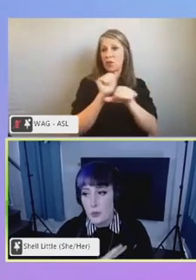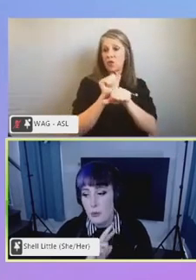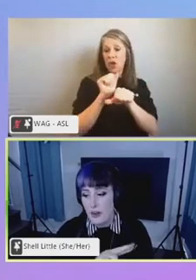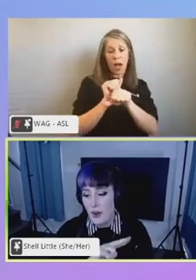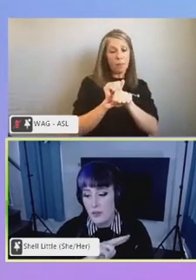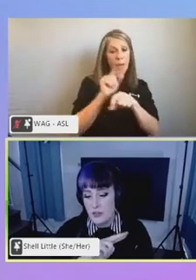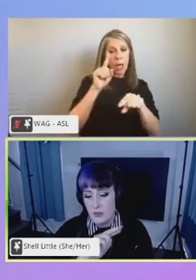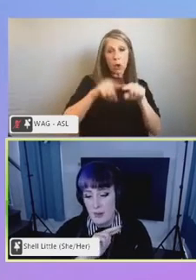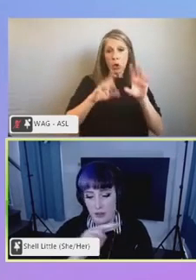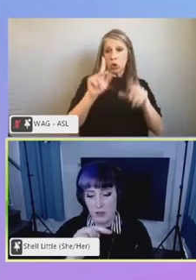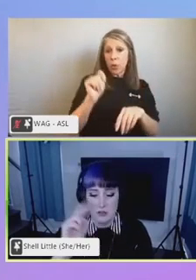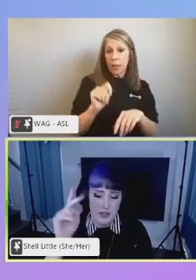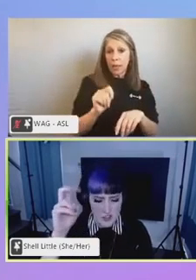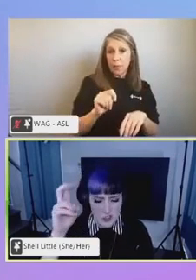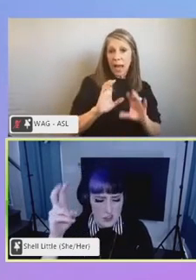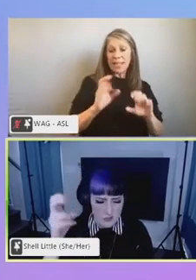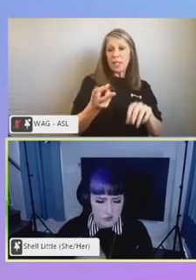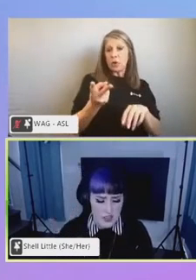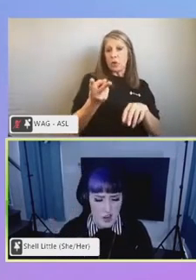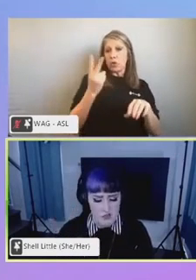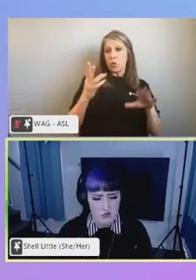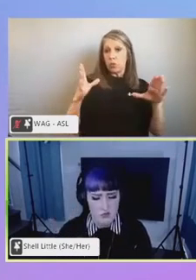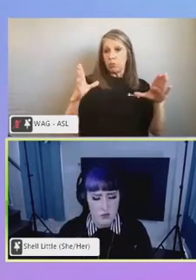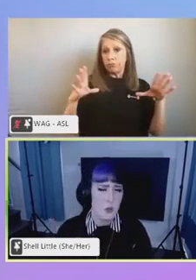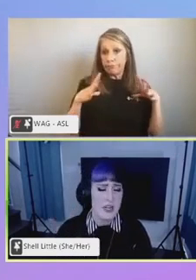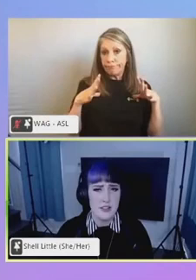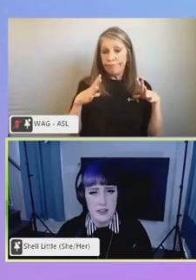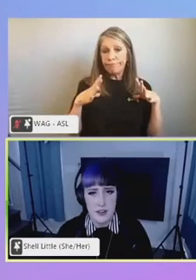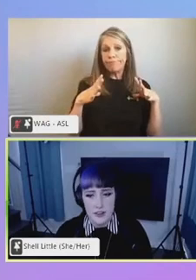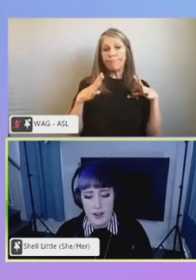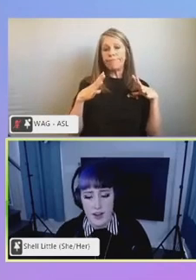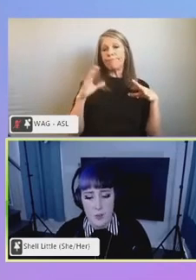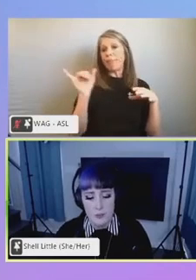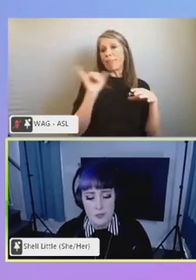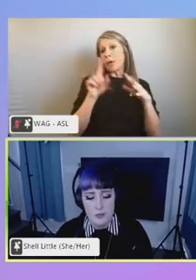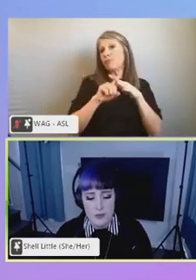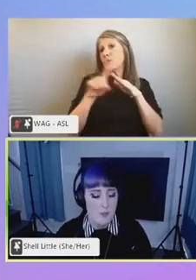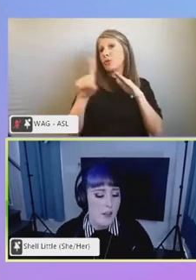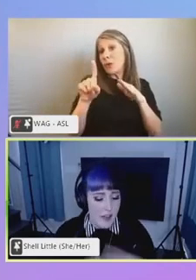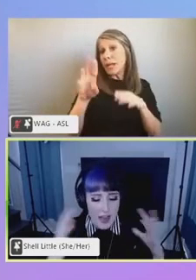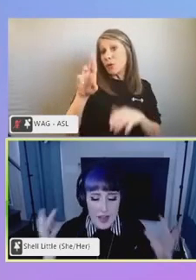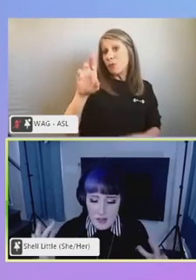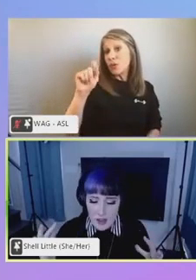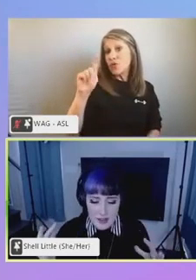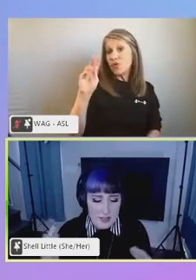tweet on I have a the screen right now. When I finally admitted, I gave up and I quit my job because I just